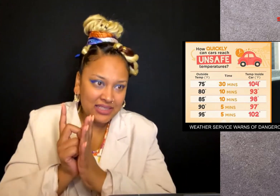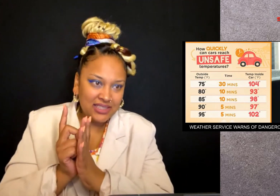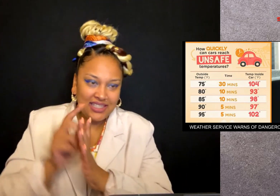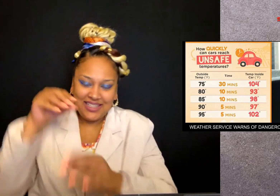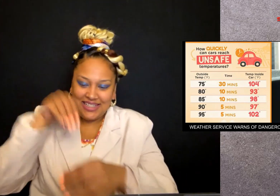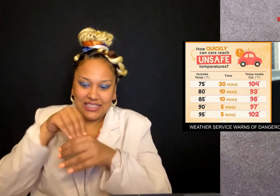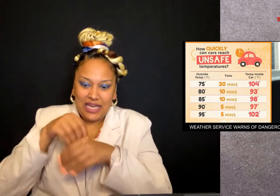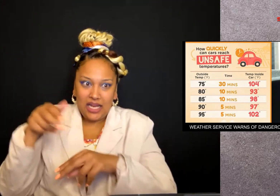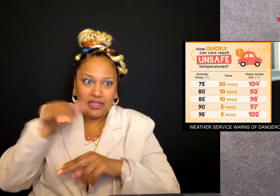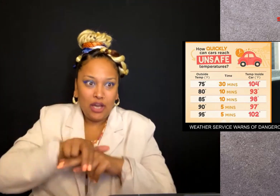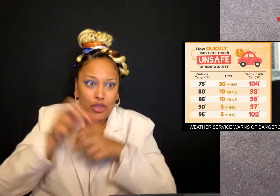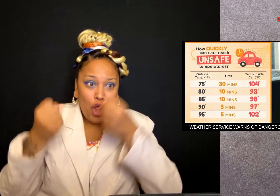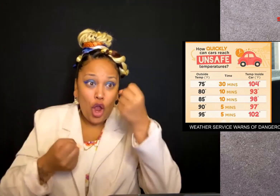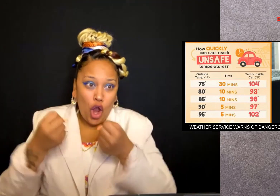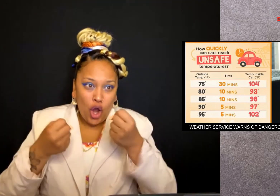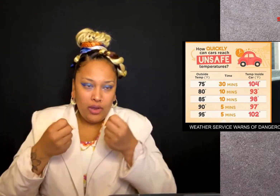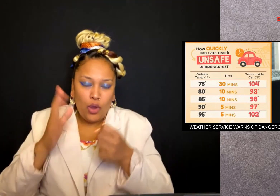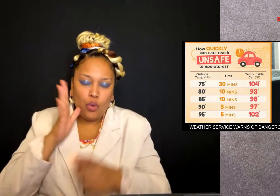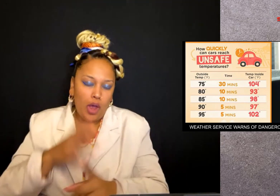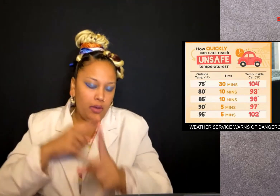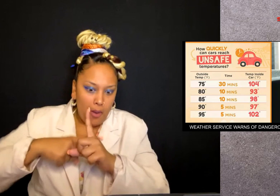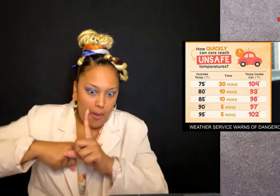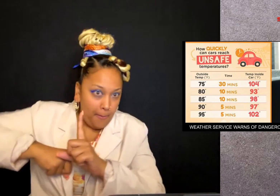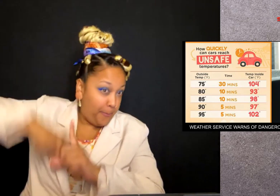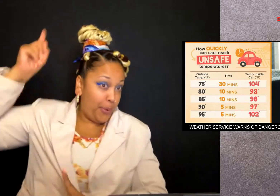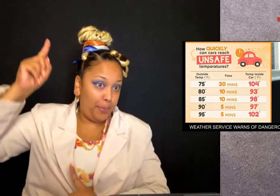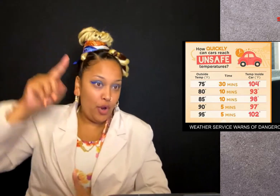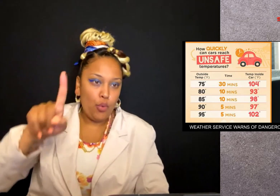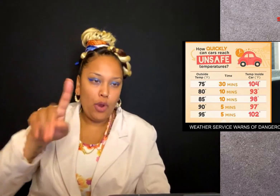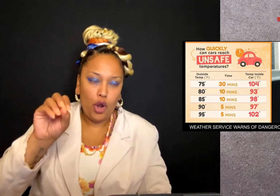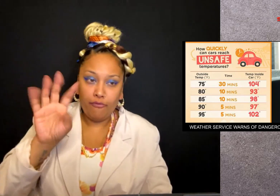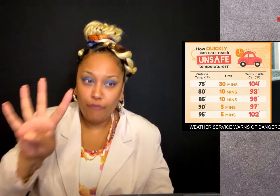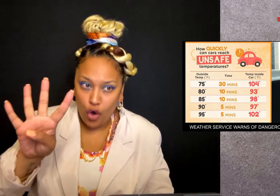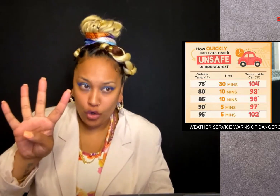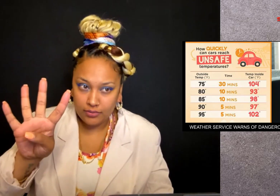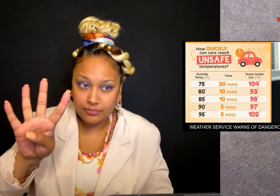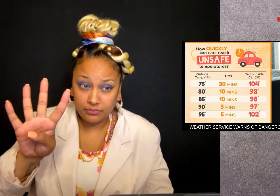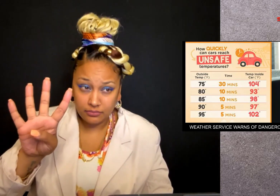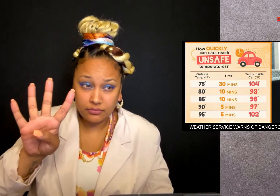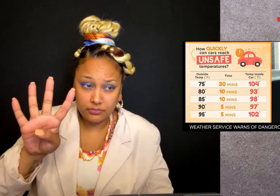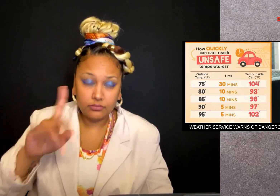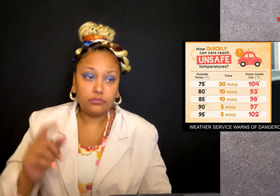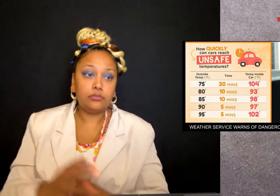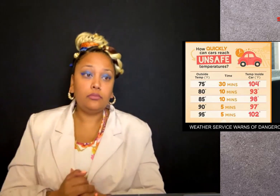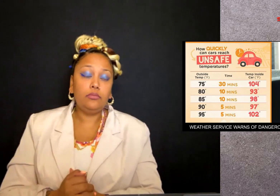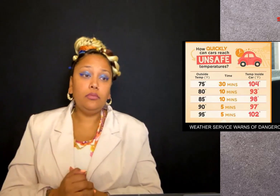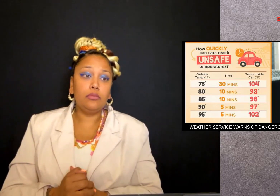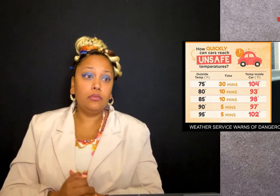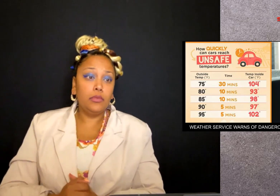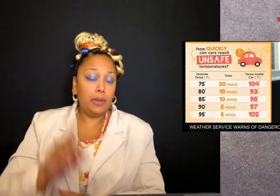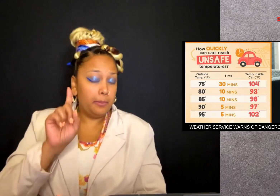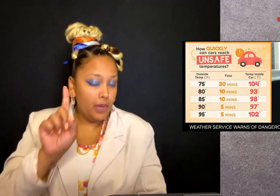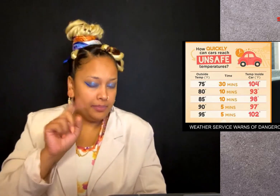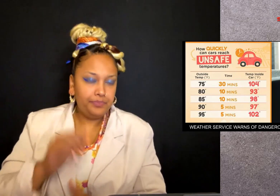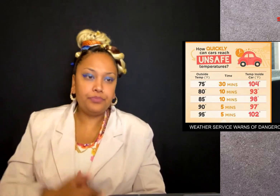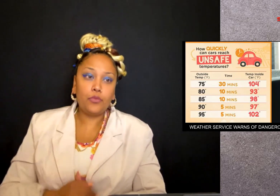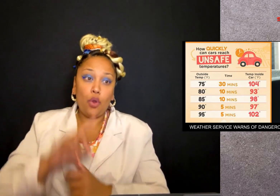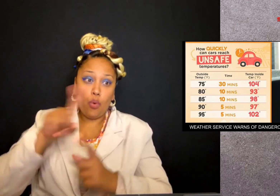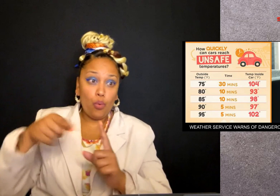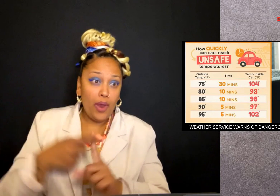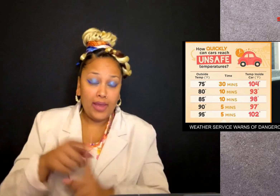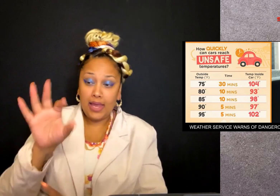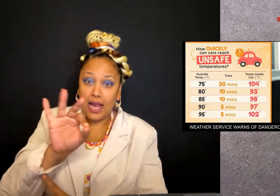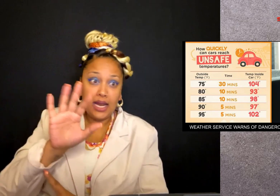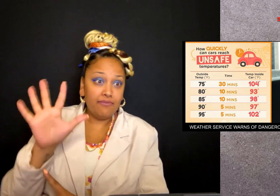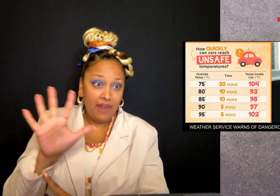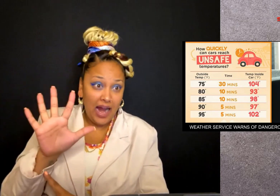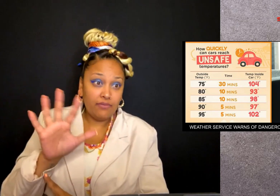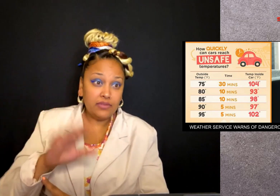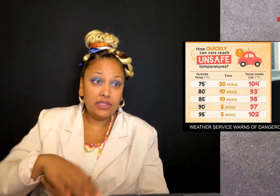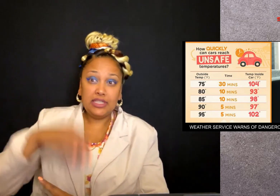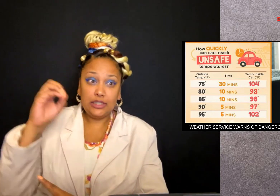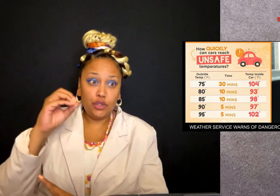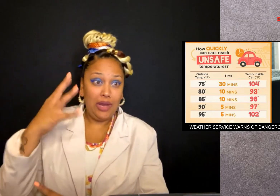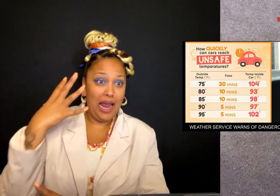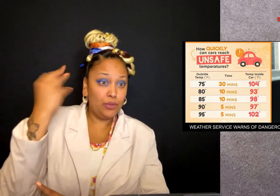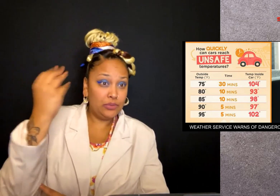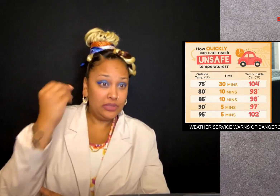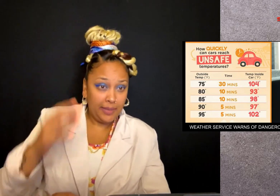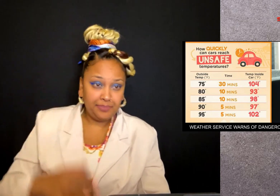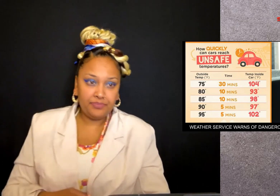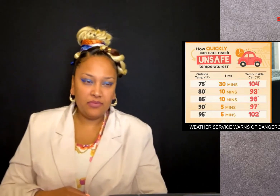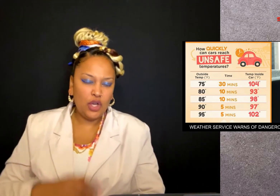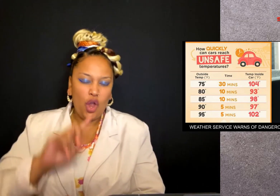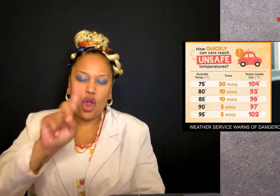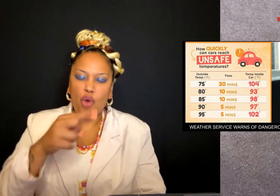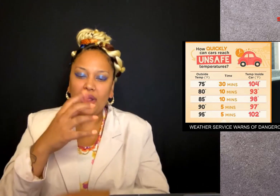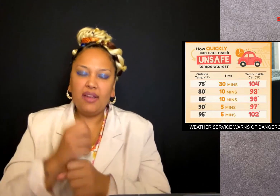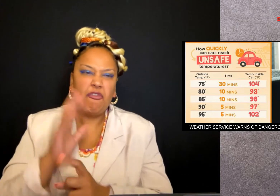for the inside of your car to hit 104 degrees but when it's 95 degrees outside